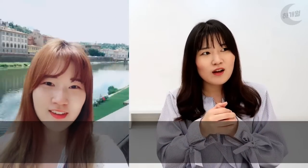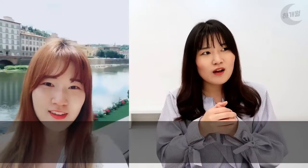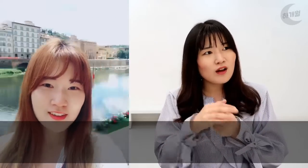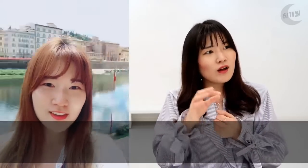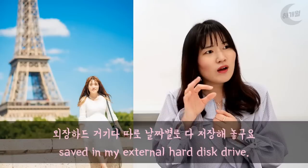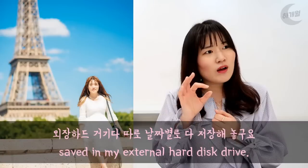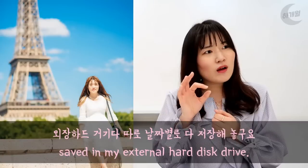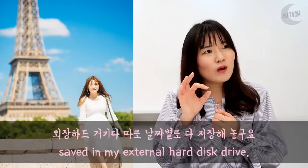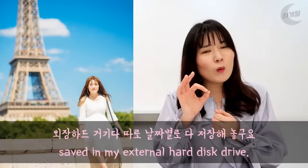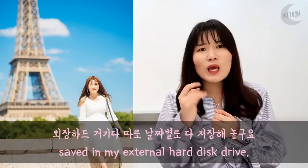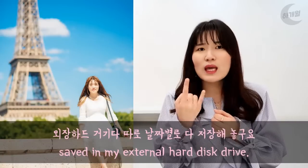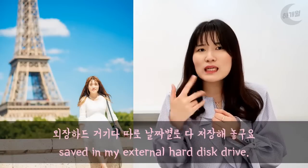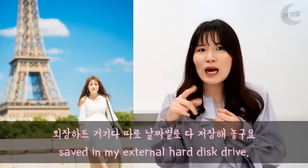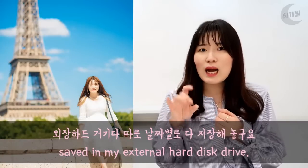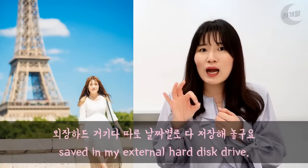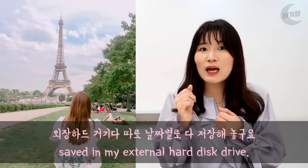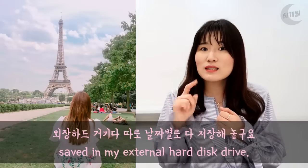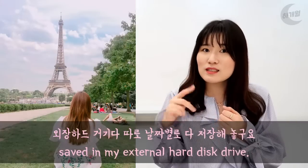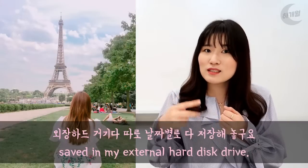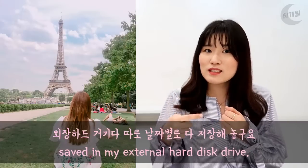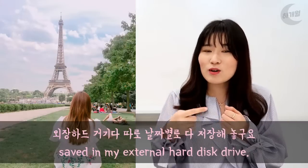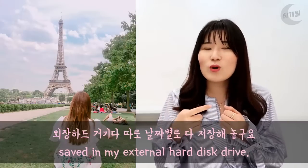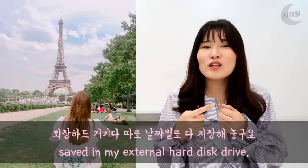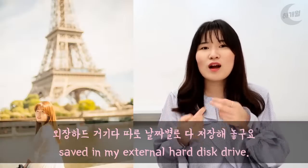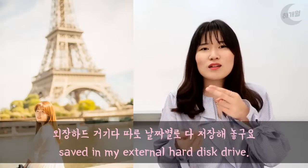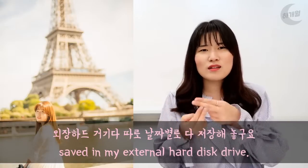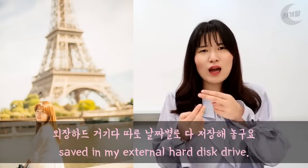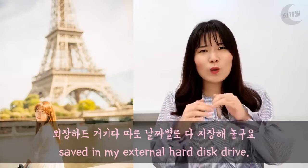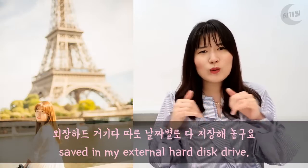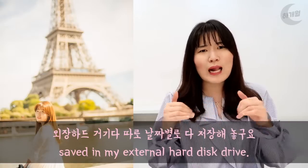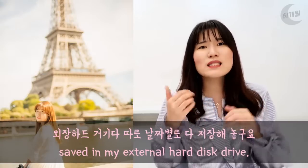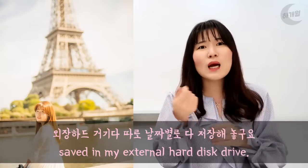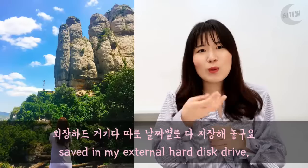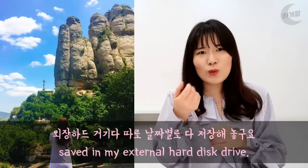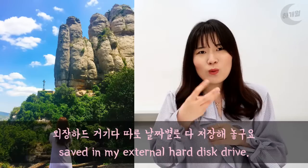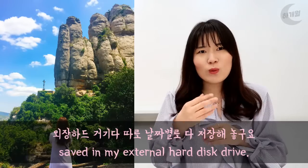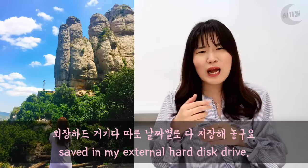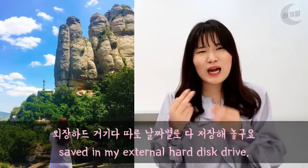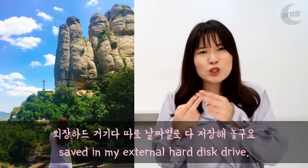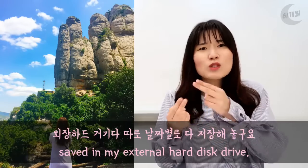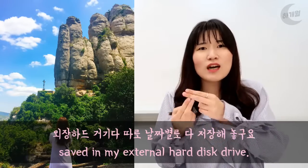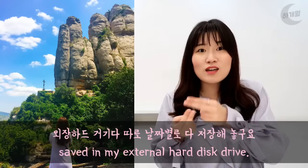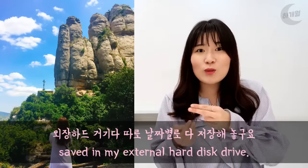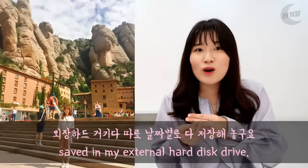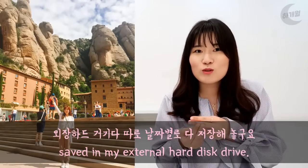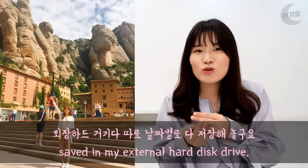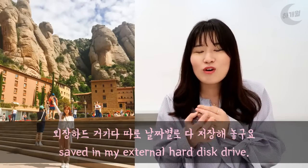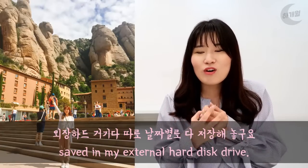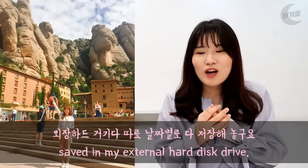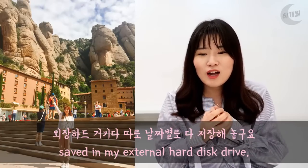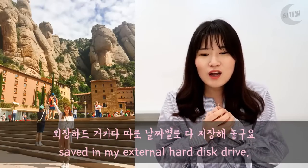saved in my external hard disk drive.